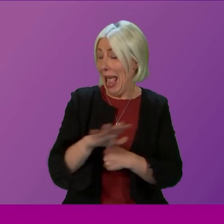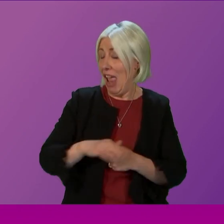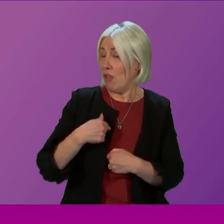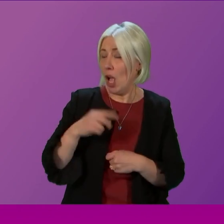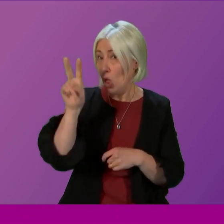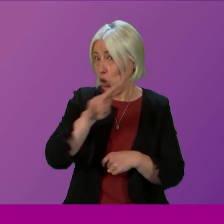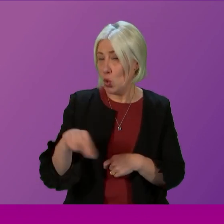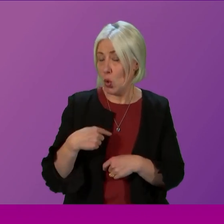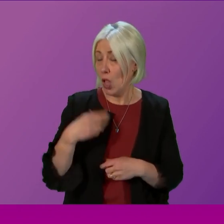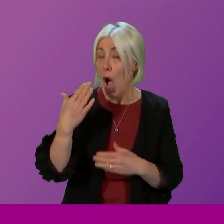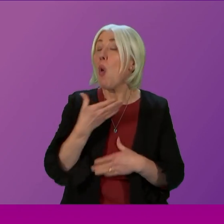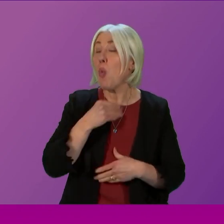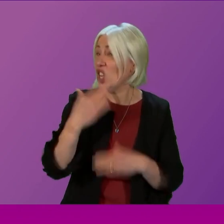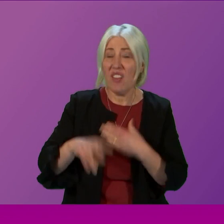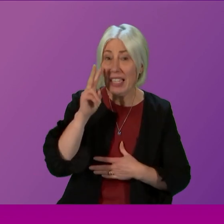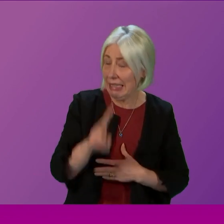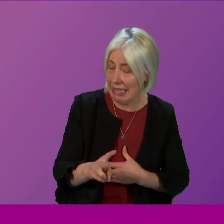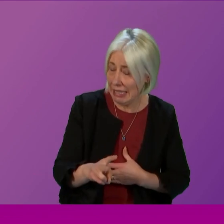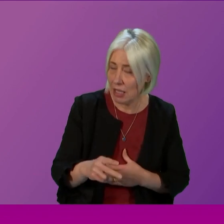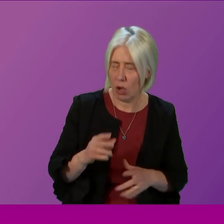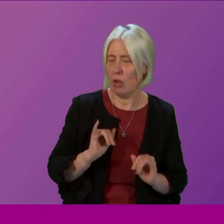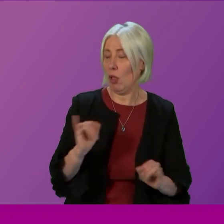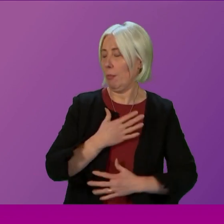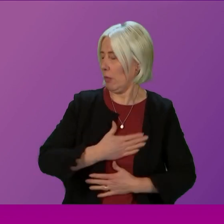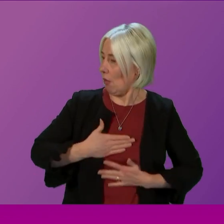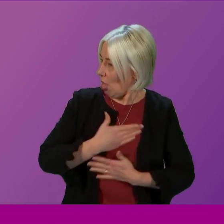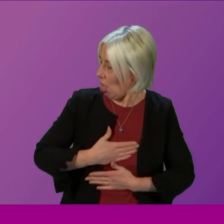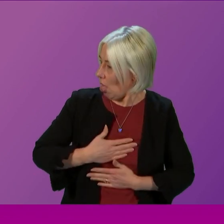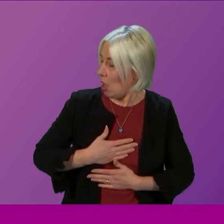Earlier this year, the then president of the Educational Institute of Scotland, Heather Hughes,